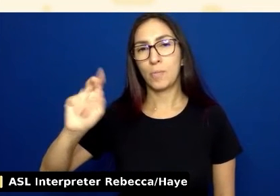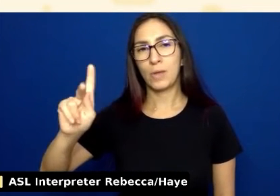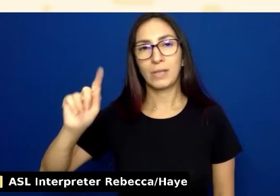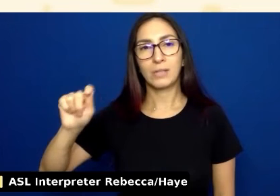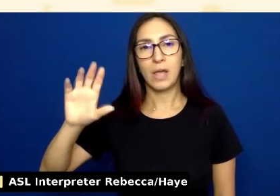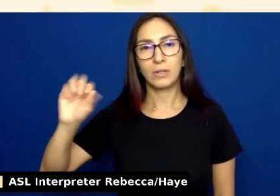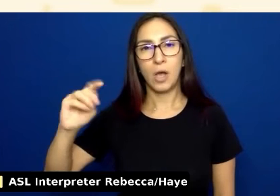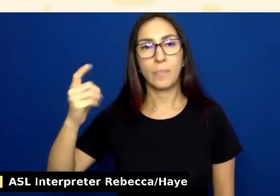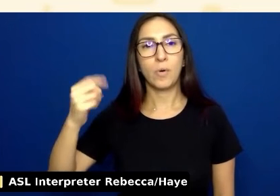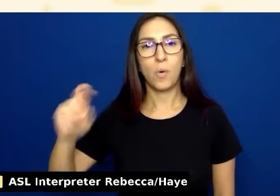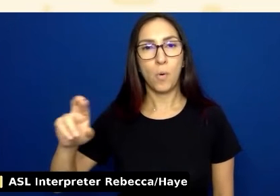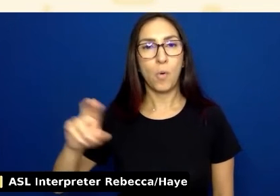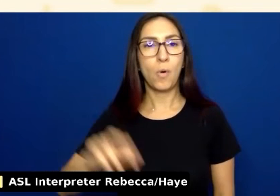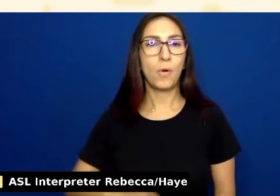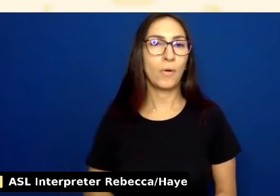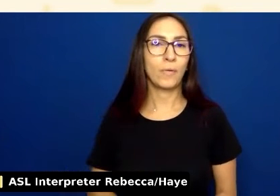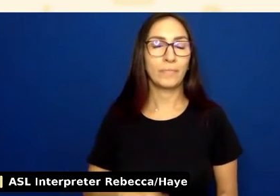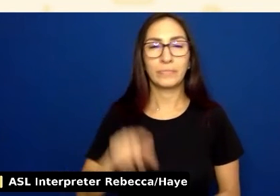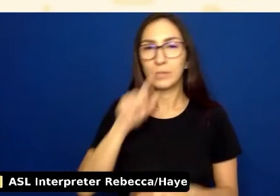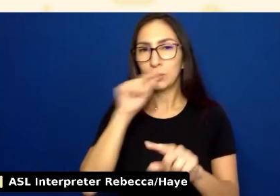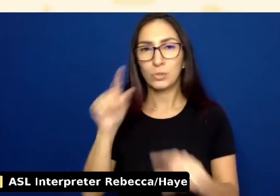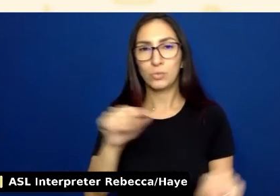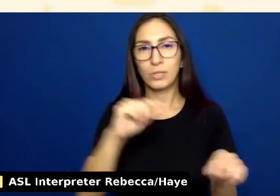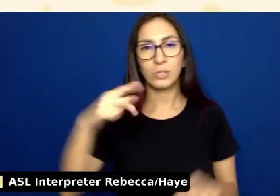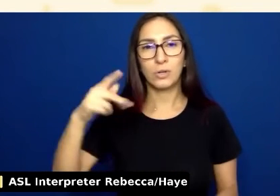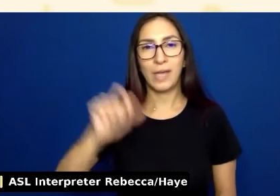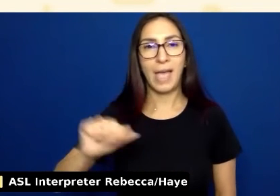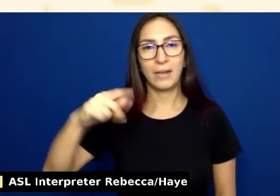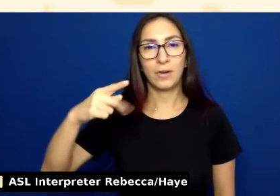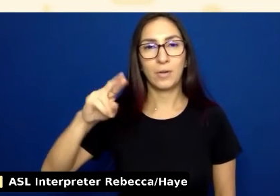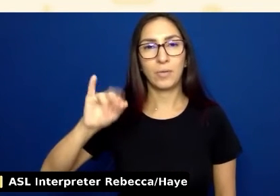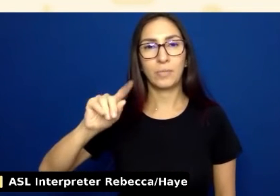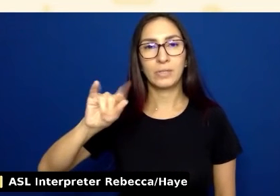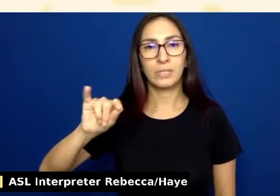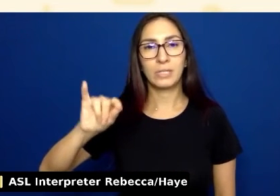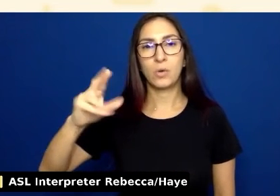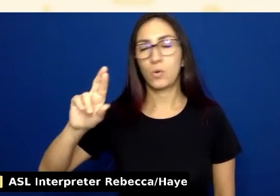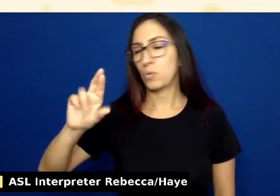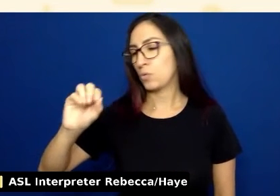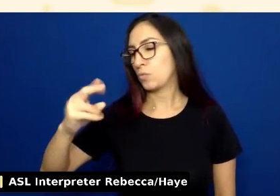and as well as on LinkedIn. Thank you for listening and yes,